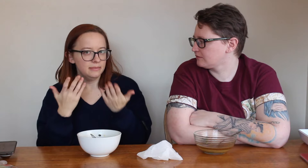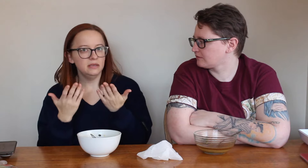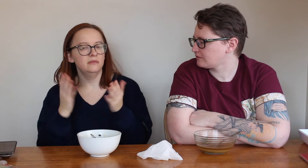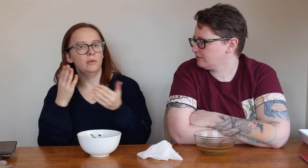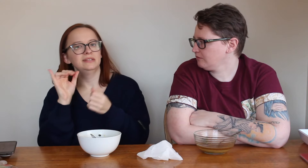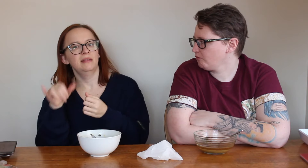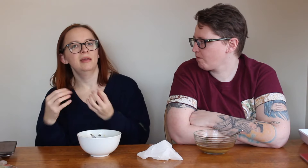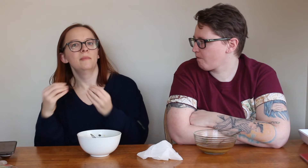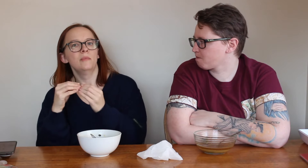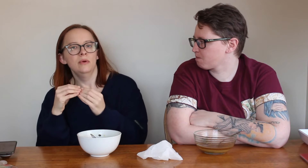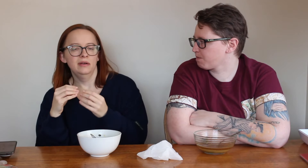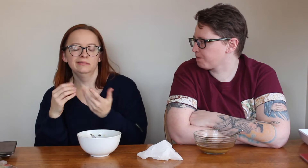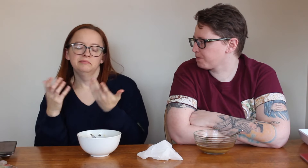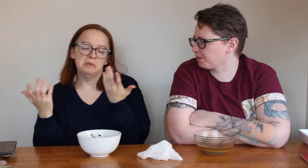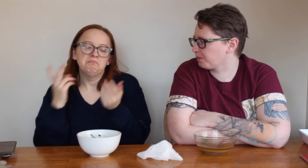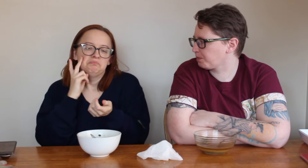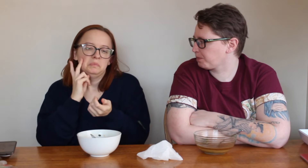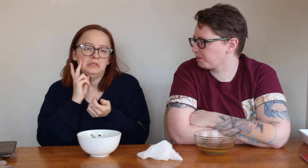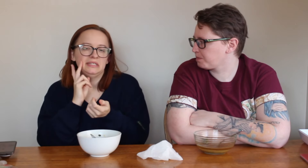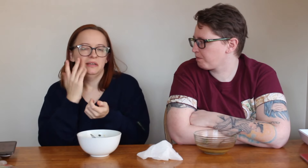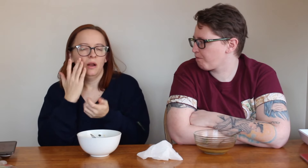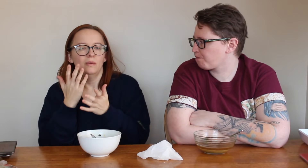Has to do too, she doesn't get enough sleep. So I think that's the one of the biggest challenge right now